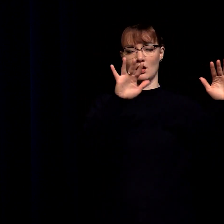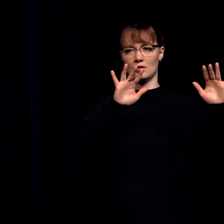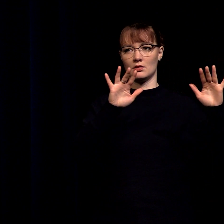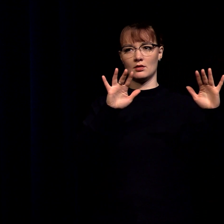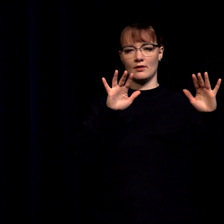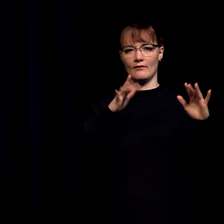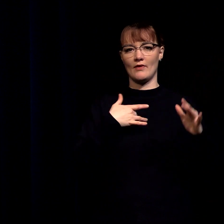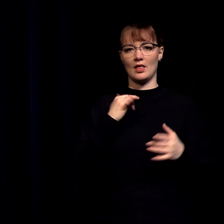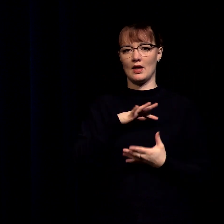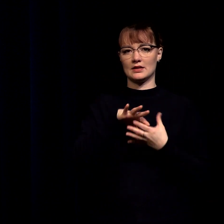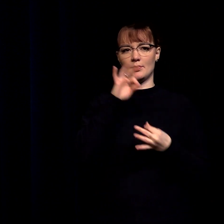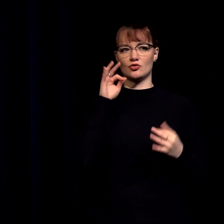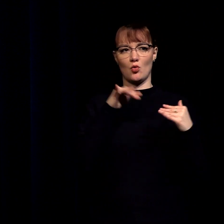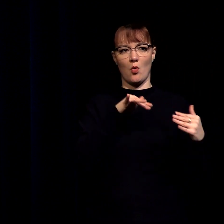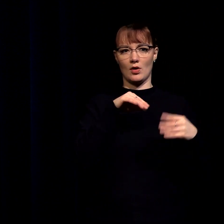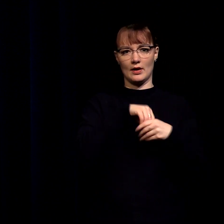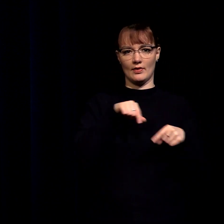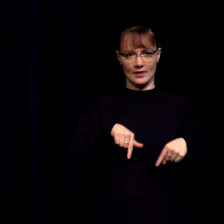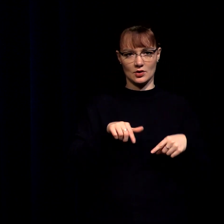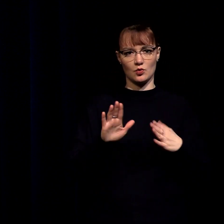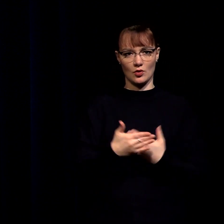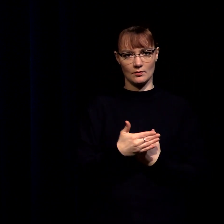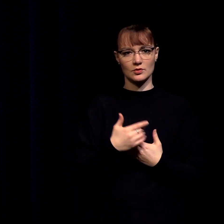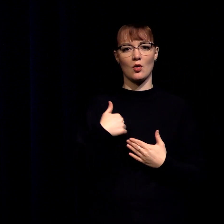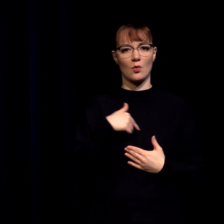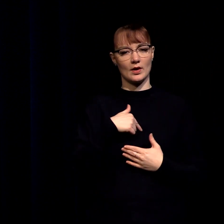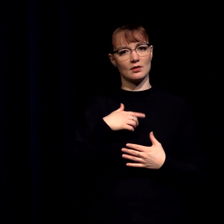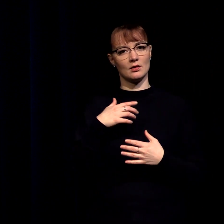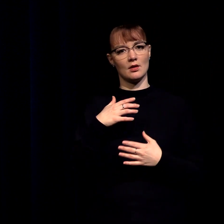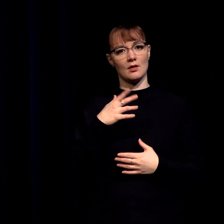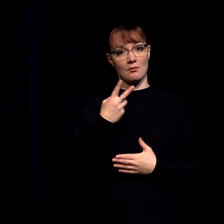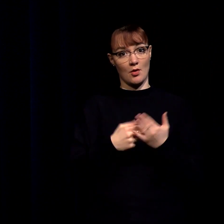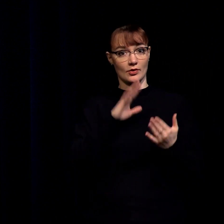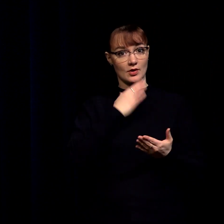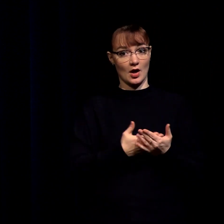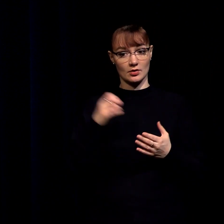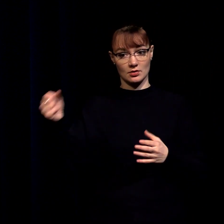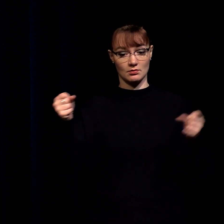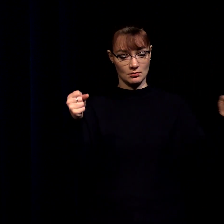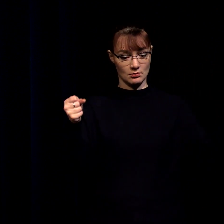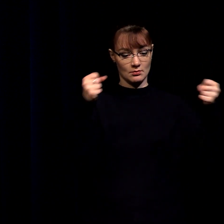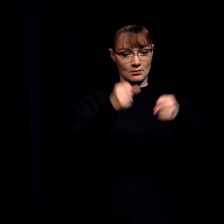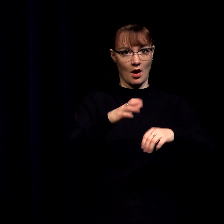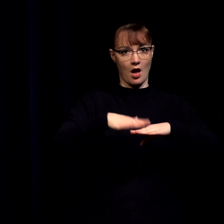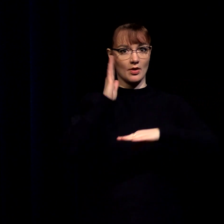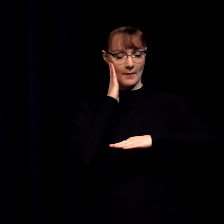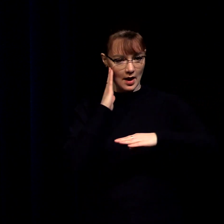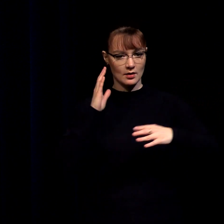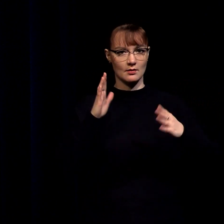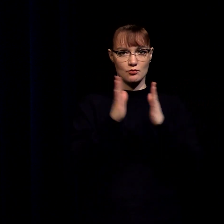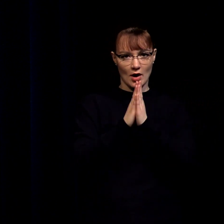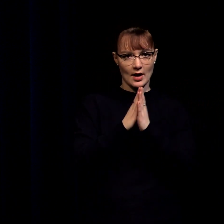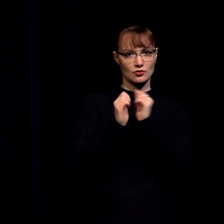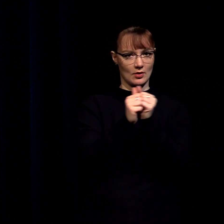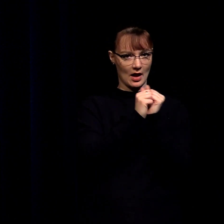whole time. And we put our kids on that bed and we prayed again. And we reminded that to be on mission, sometimes you lose